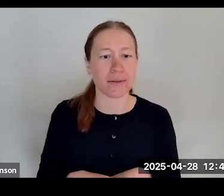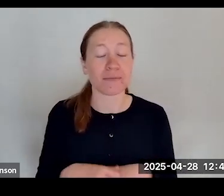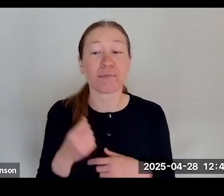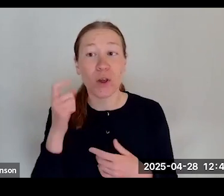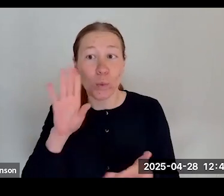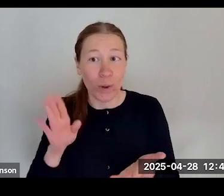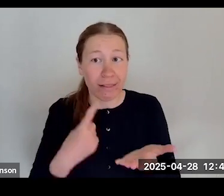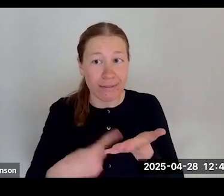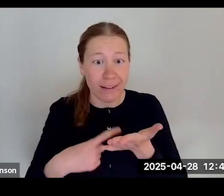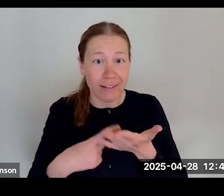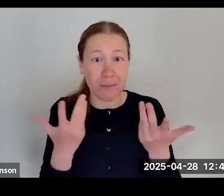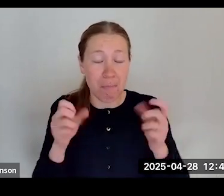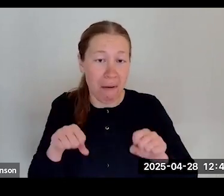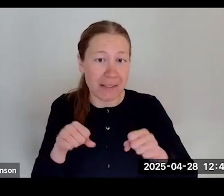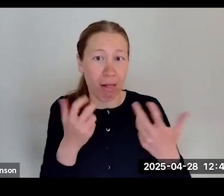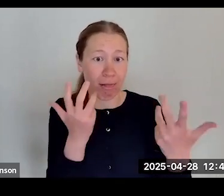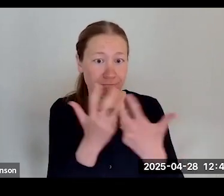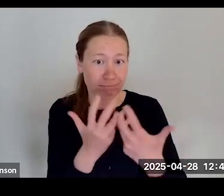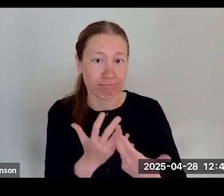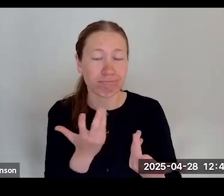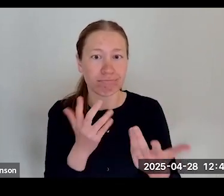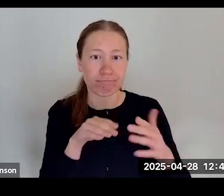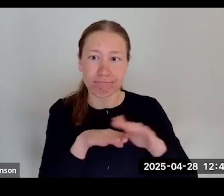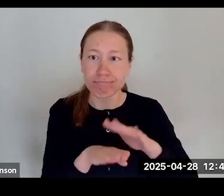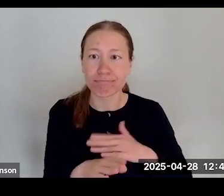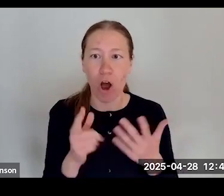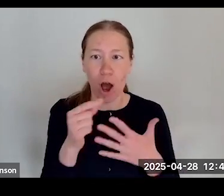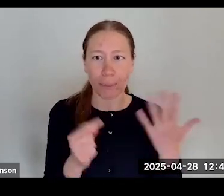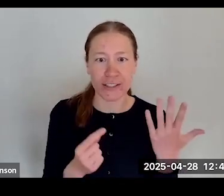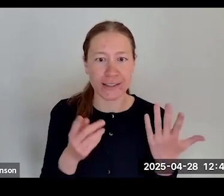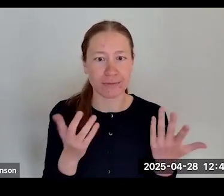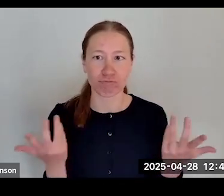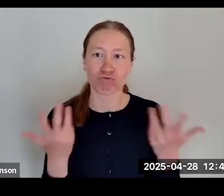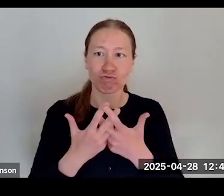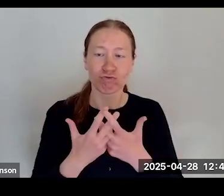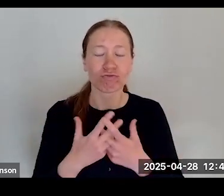for some scenarios I'm going to discuss, and then wrapping up by going over the process